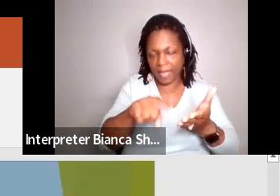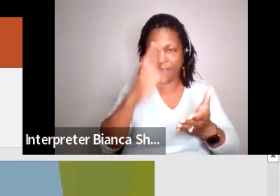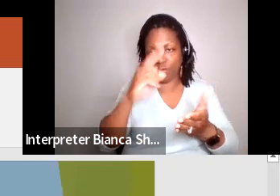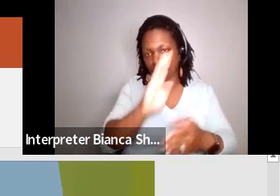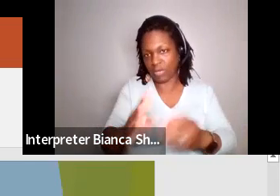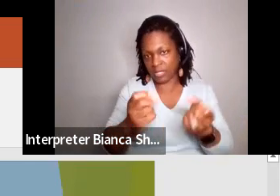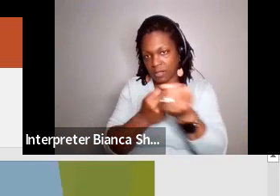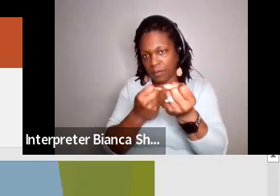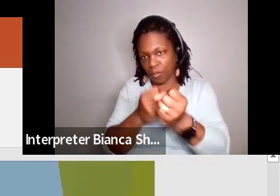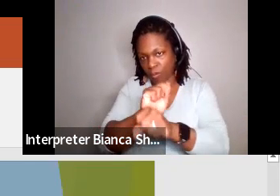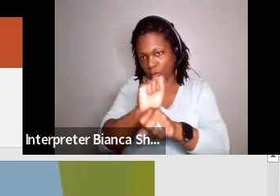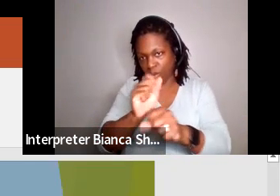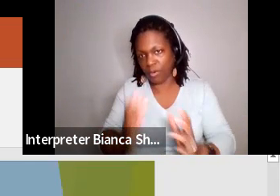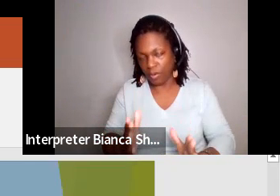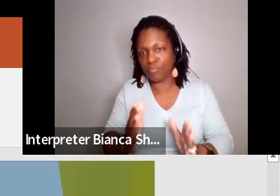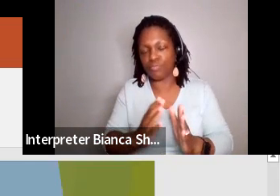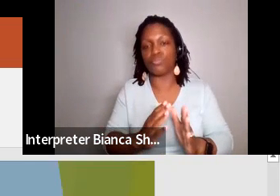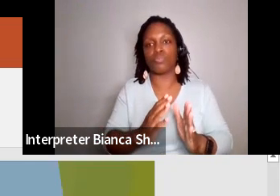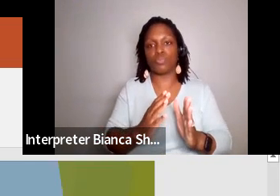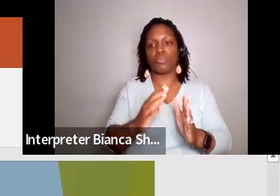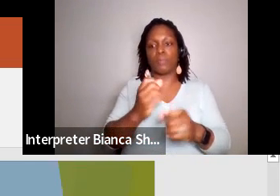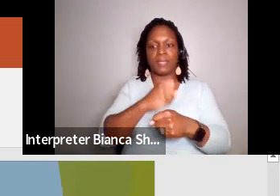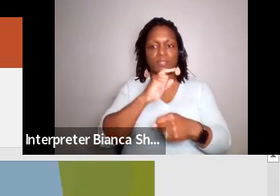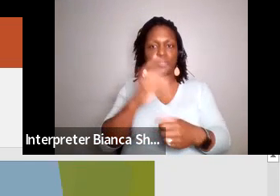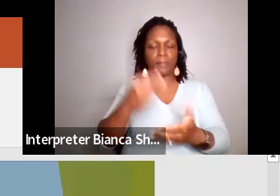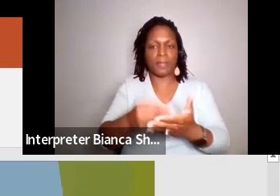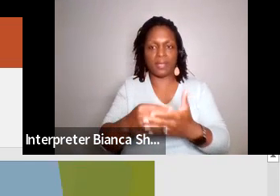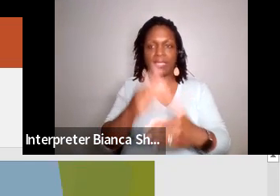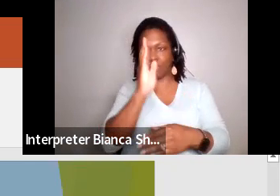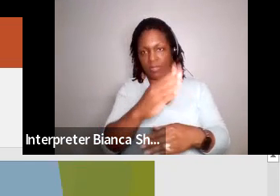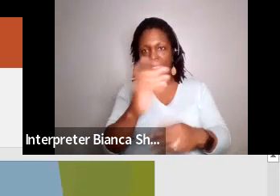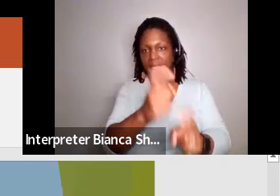So we could ensure that funding was going to the workers.